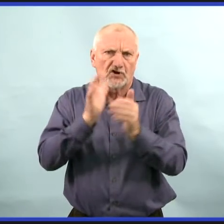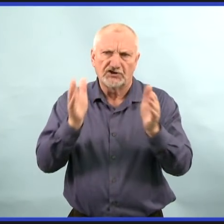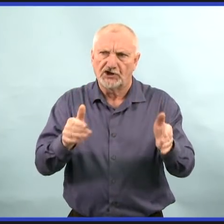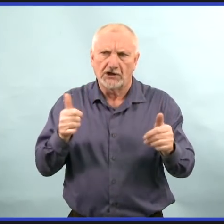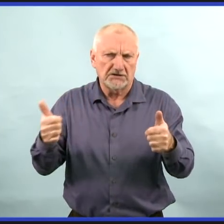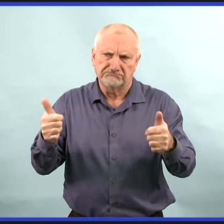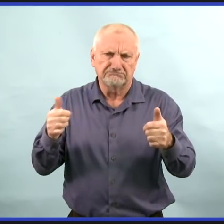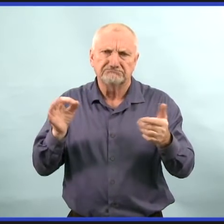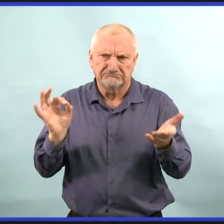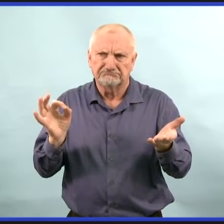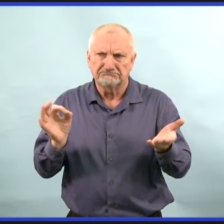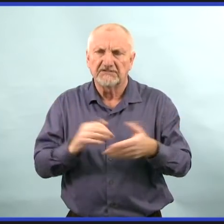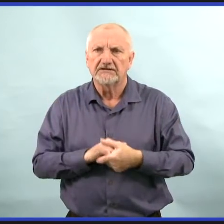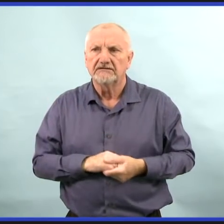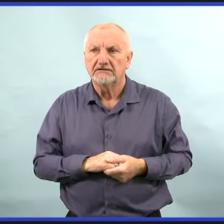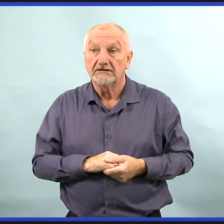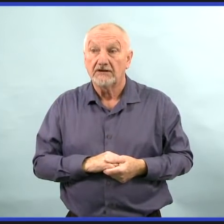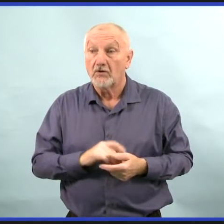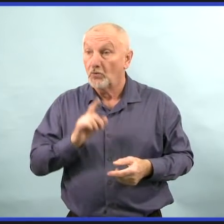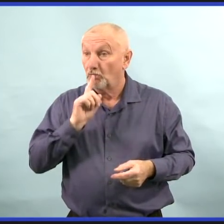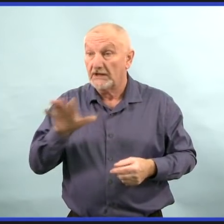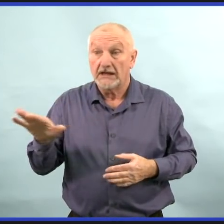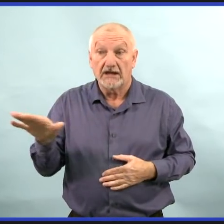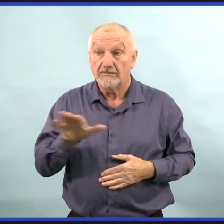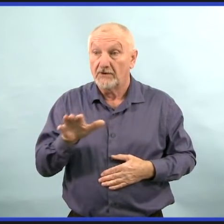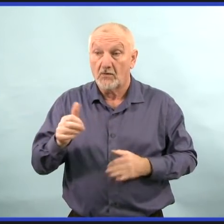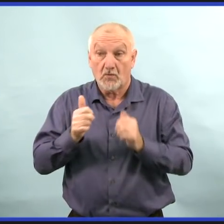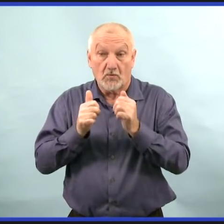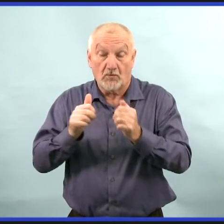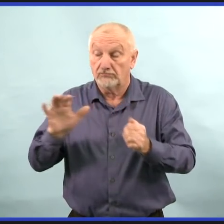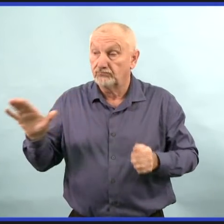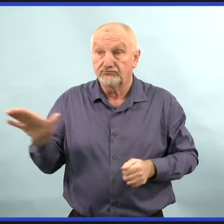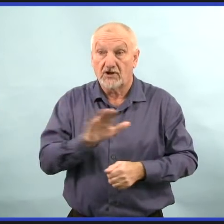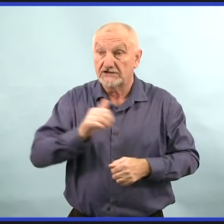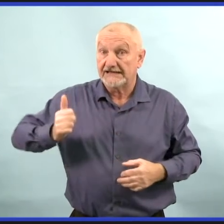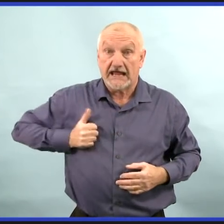counterparts across the nation so they're able to rapidly set up an ability to